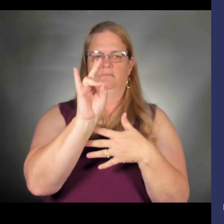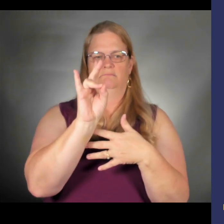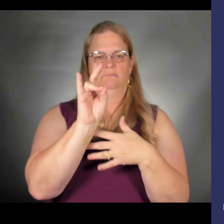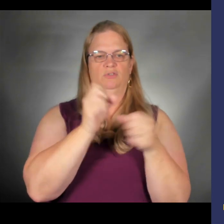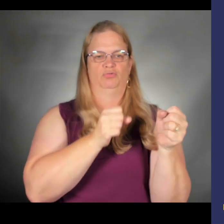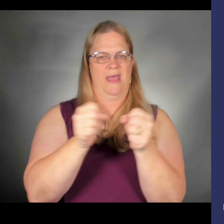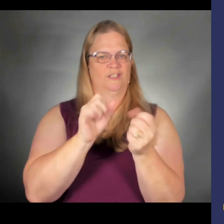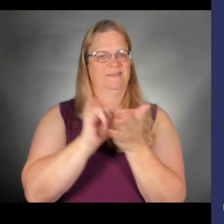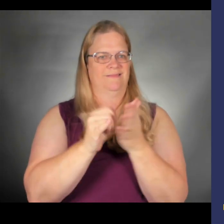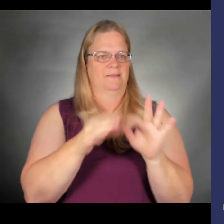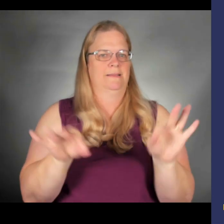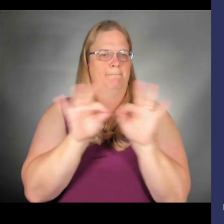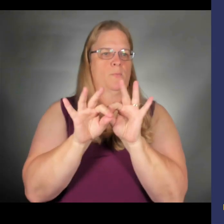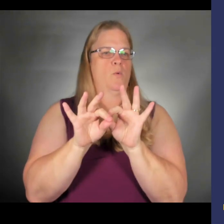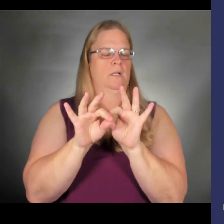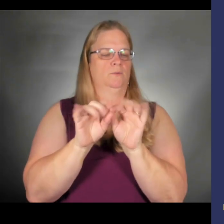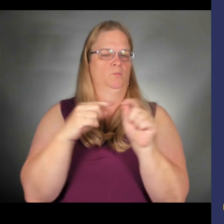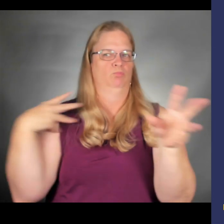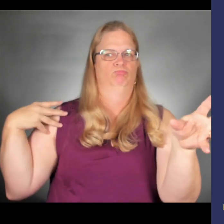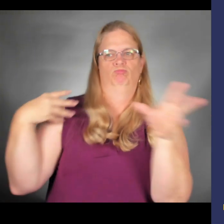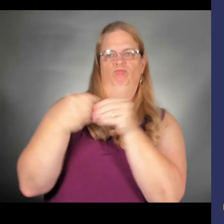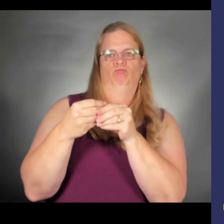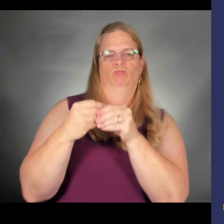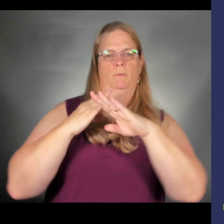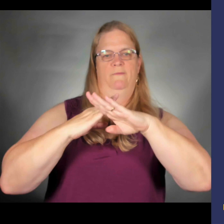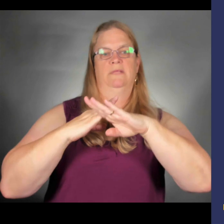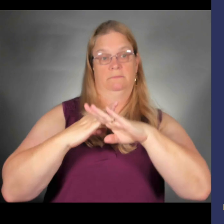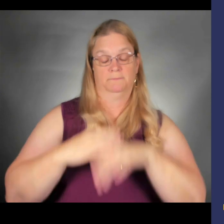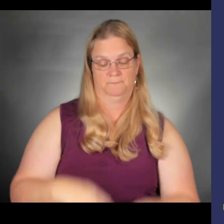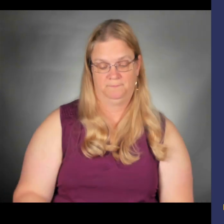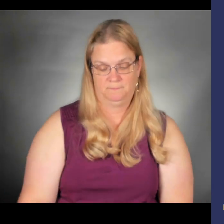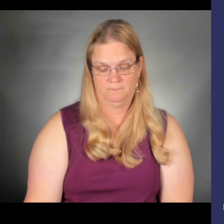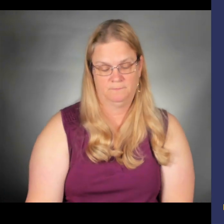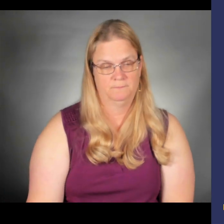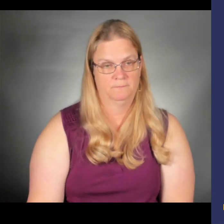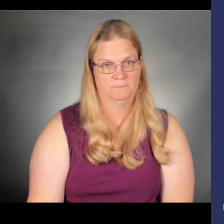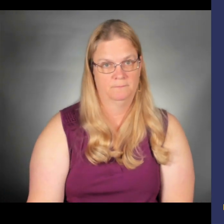So those are the seven strategies that are considered key to preventing suicide.